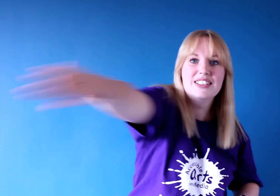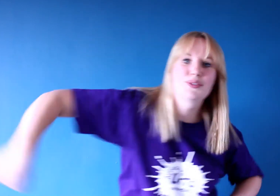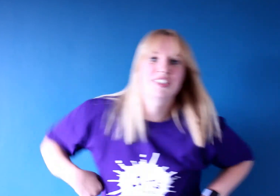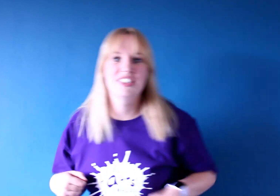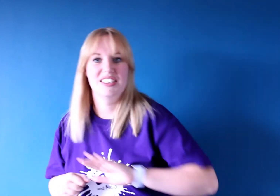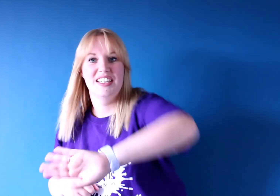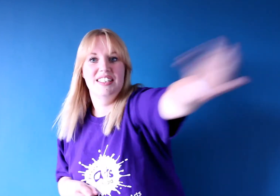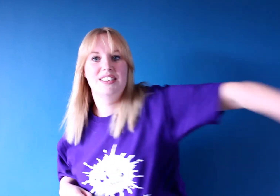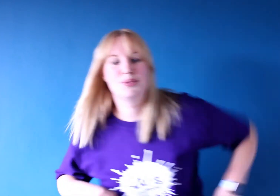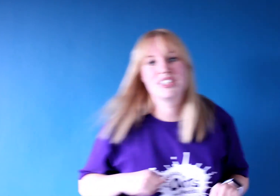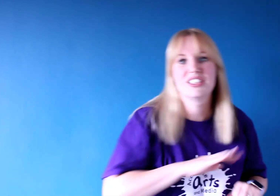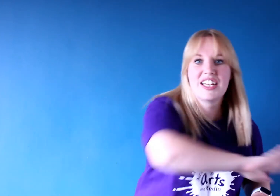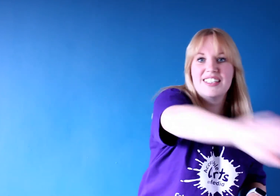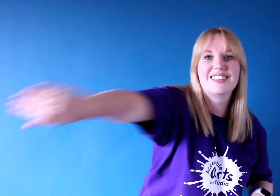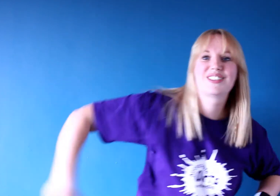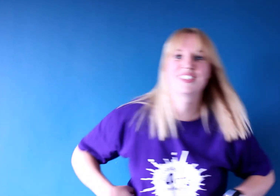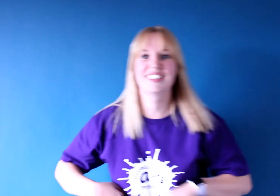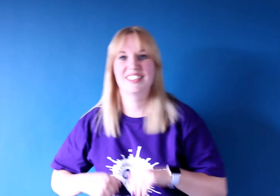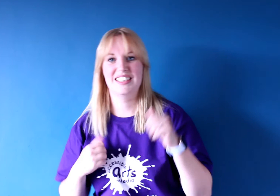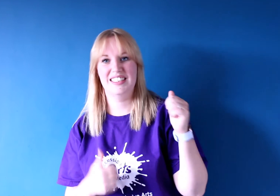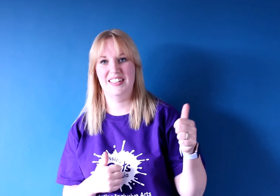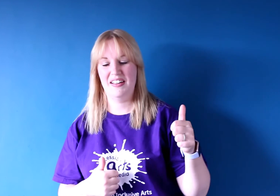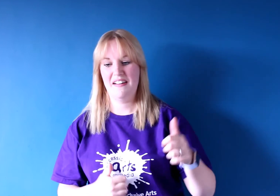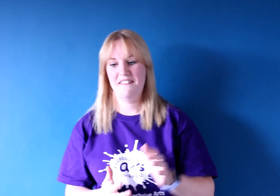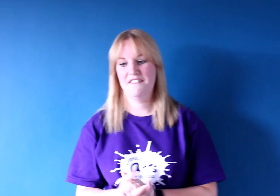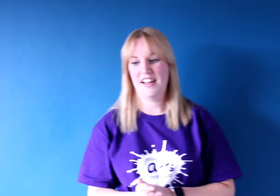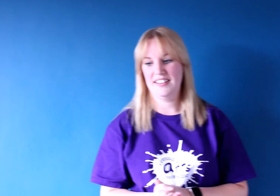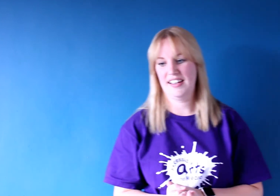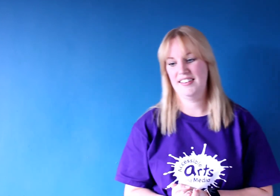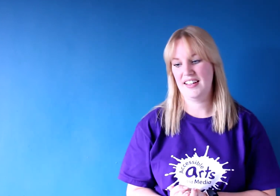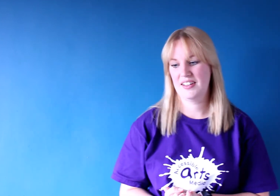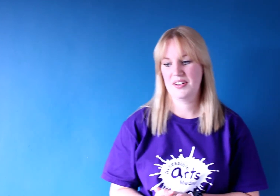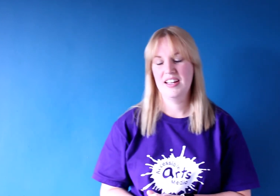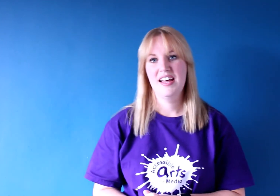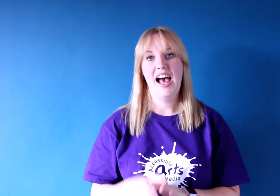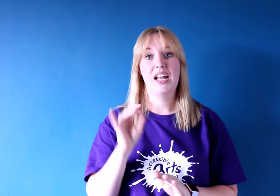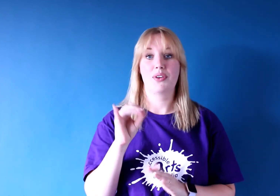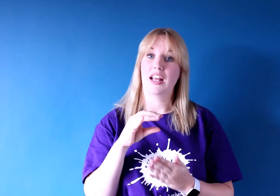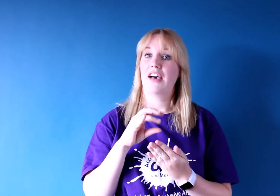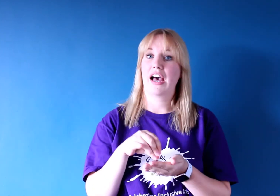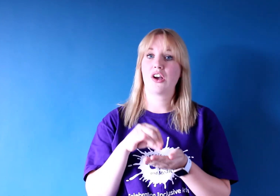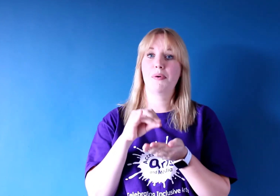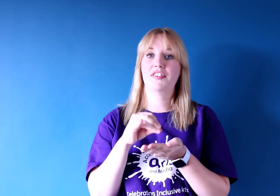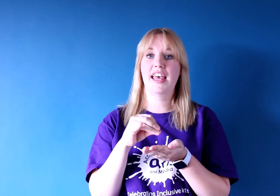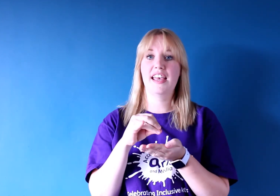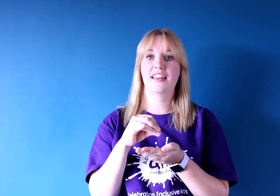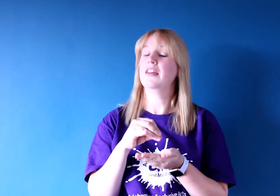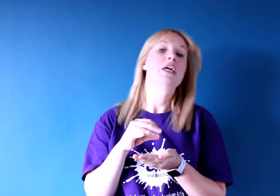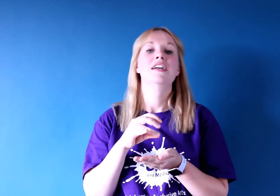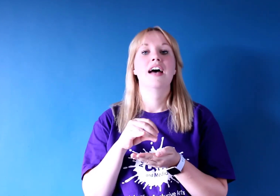Swish Swish Swish Fantastic. And we’re going to have our cup of tea.